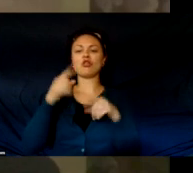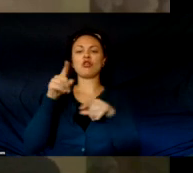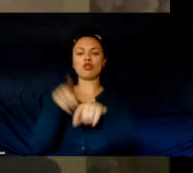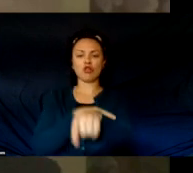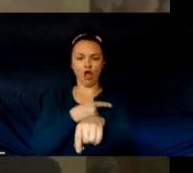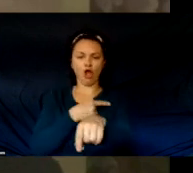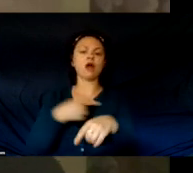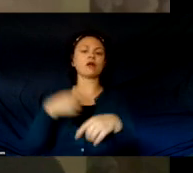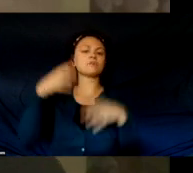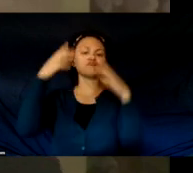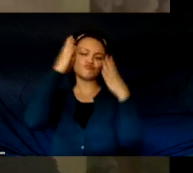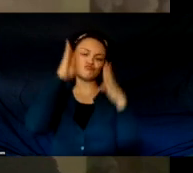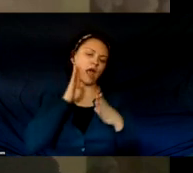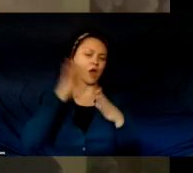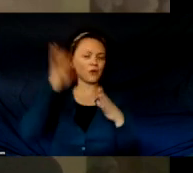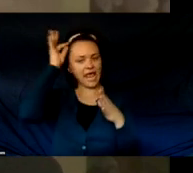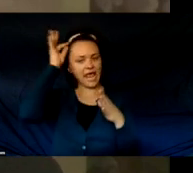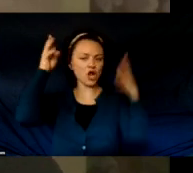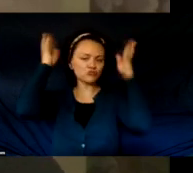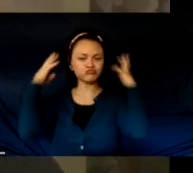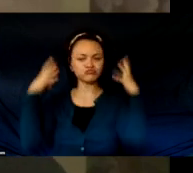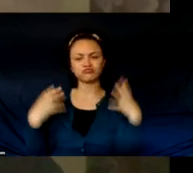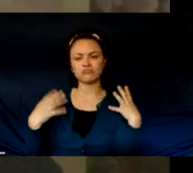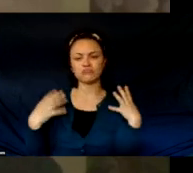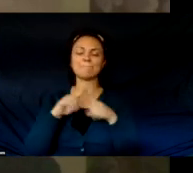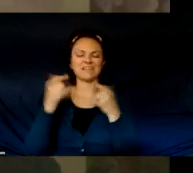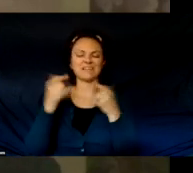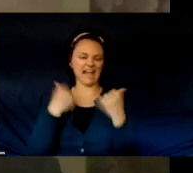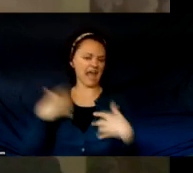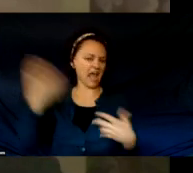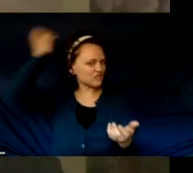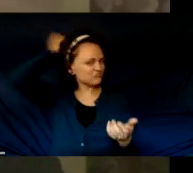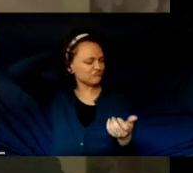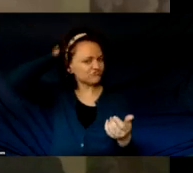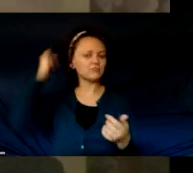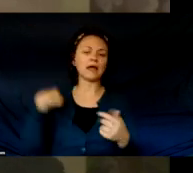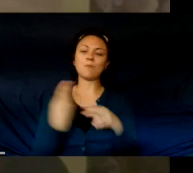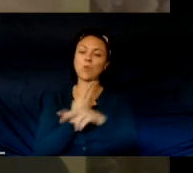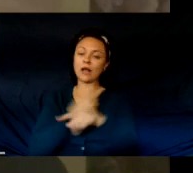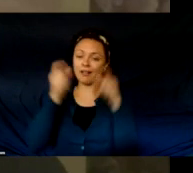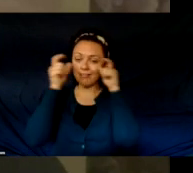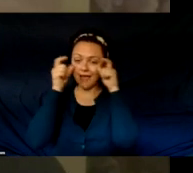Today, I'm wearing glasses and I'm sitting in my wheelchair. Behind me you see